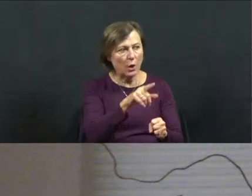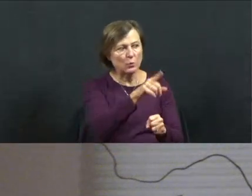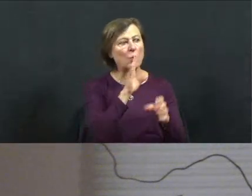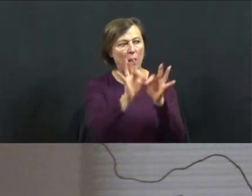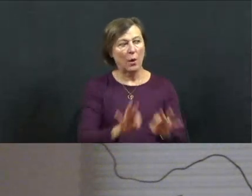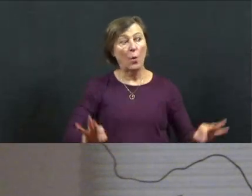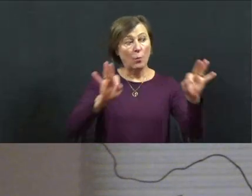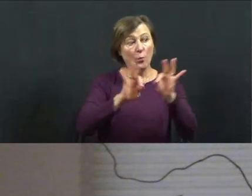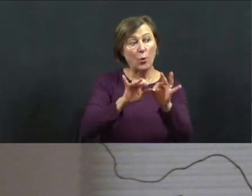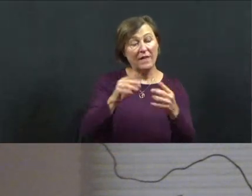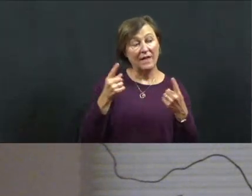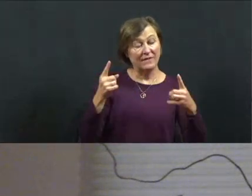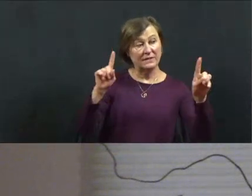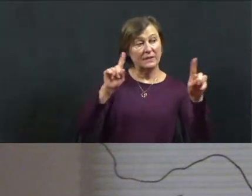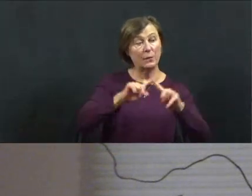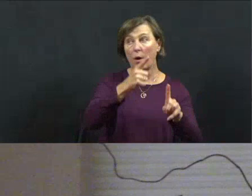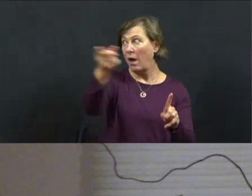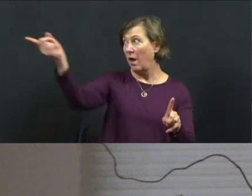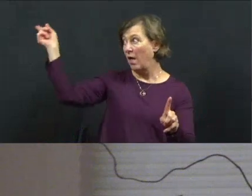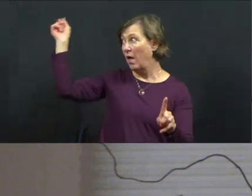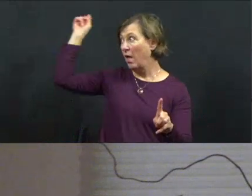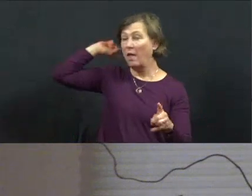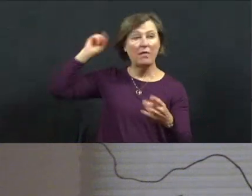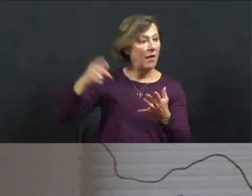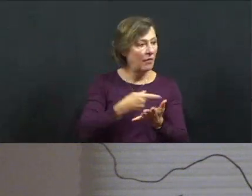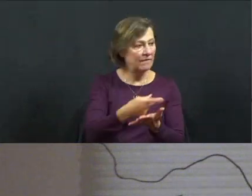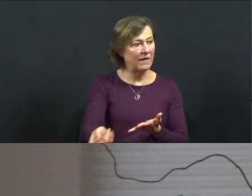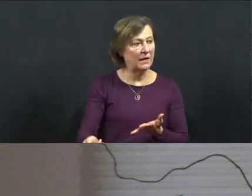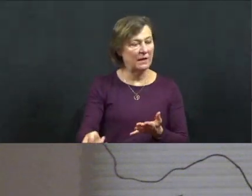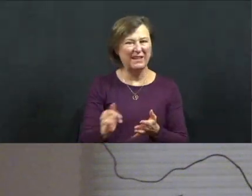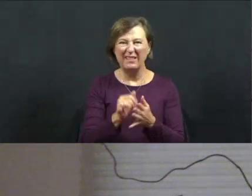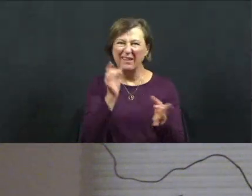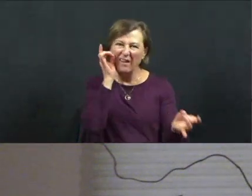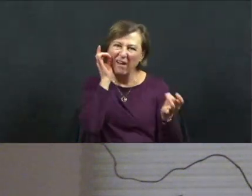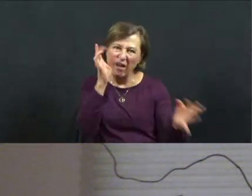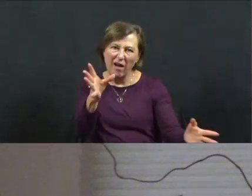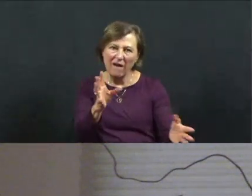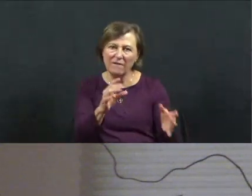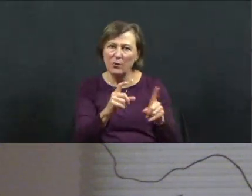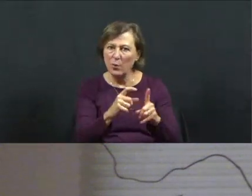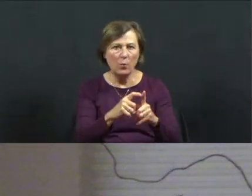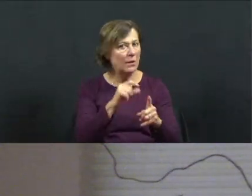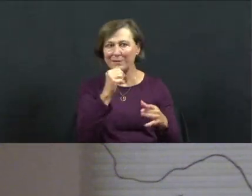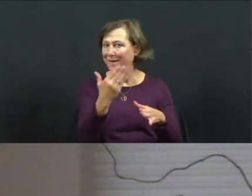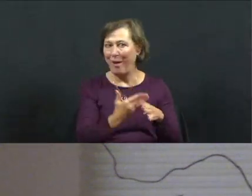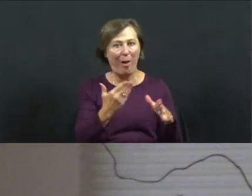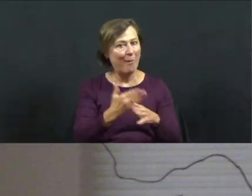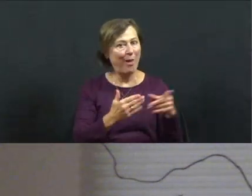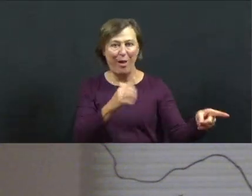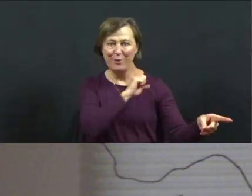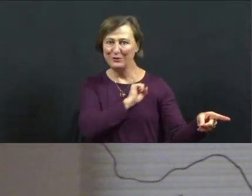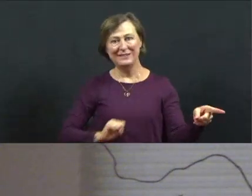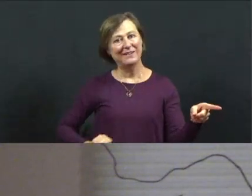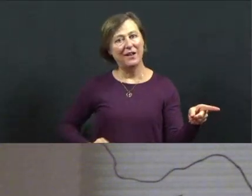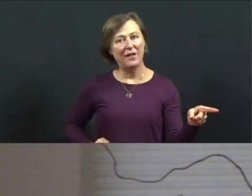others have failed." These scornful words failed to bother Siddhartha. Silently, he